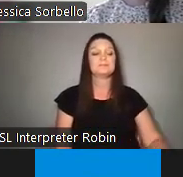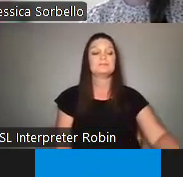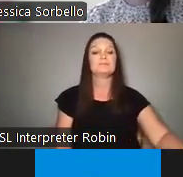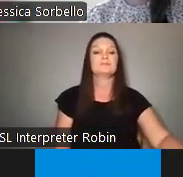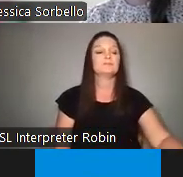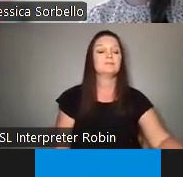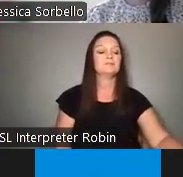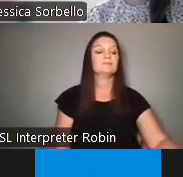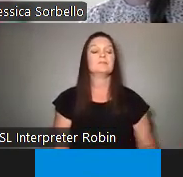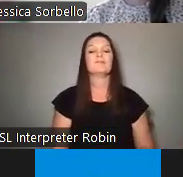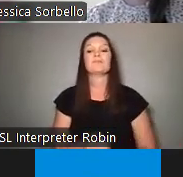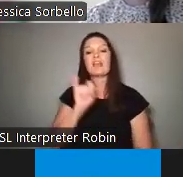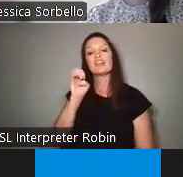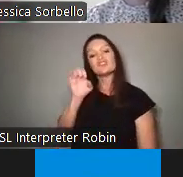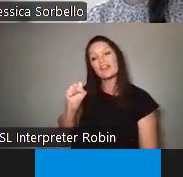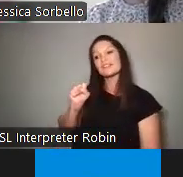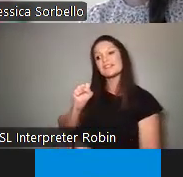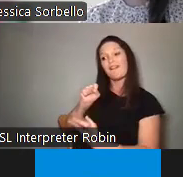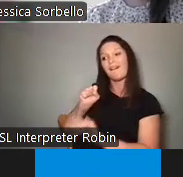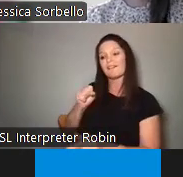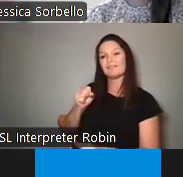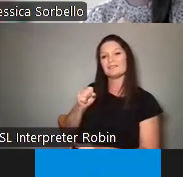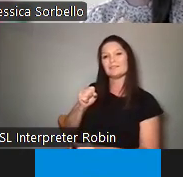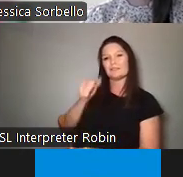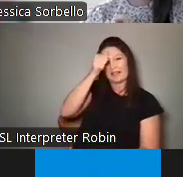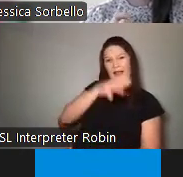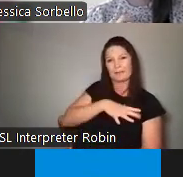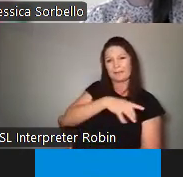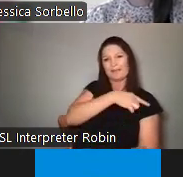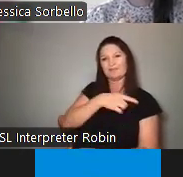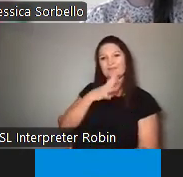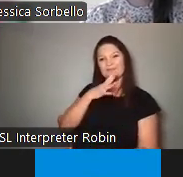Susanne who has her hand up. For people who registered for